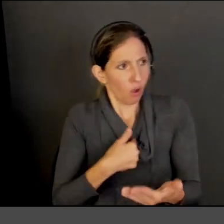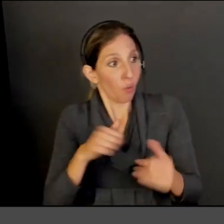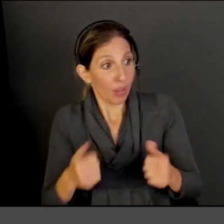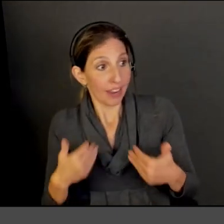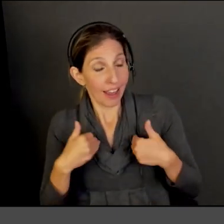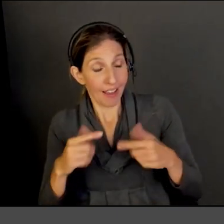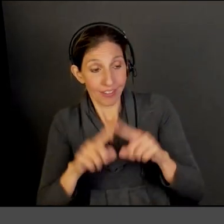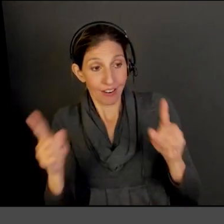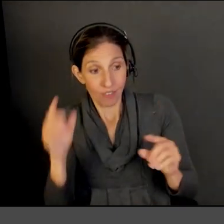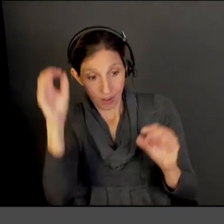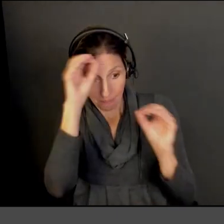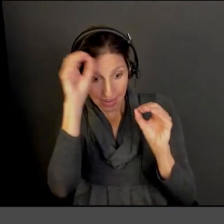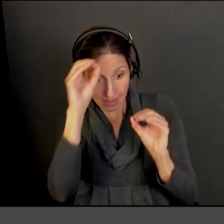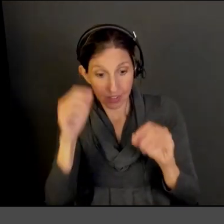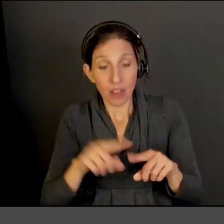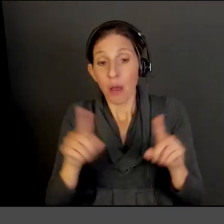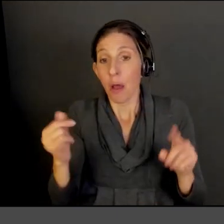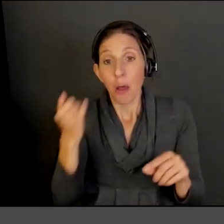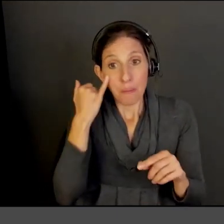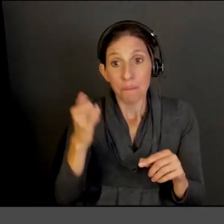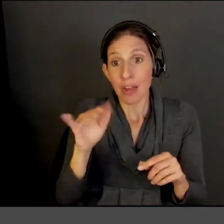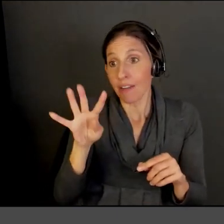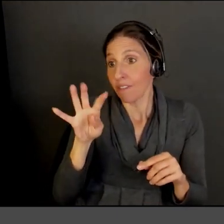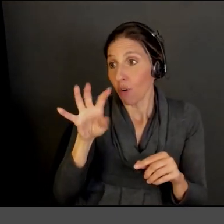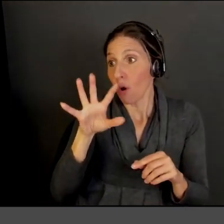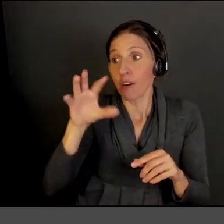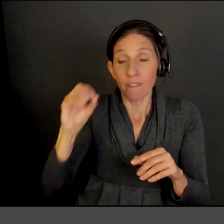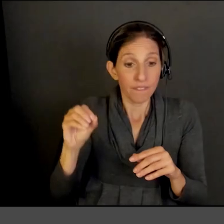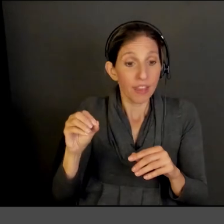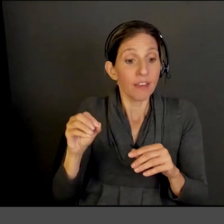THERE'S NO DEBATE ABOUT THE NUMBER OF PEOPLE WHO RAN THE RACE.